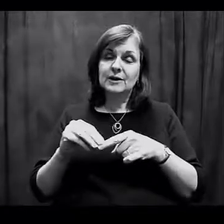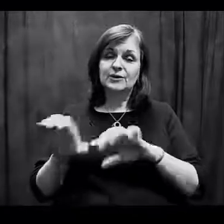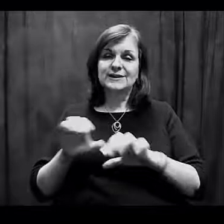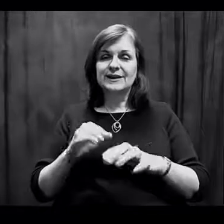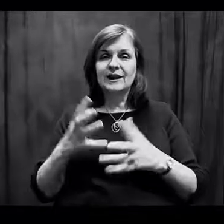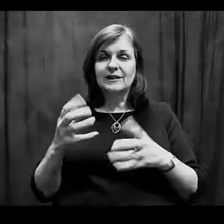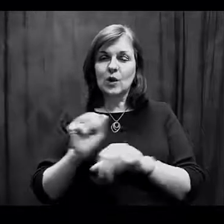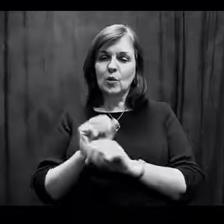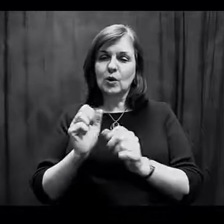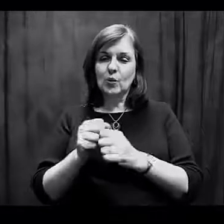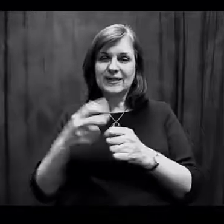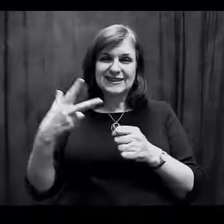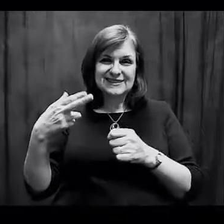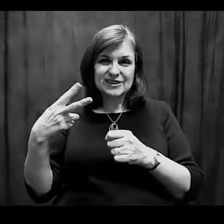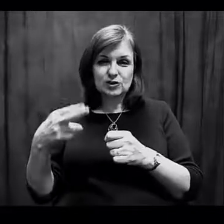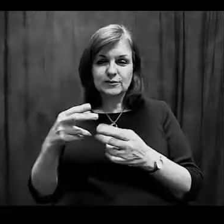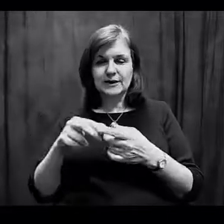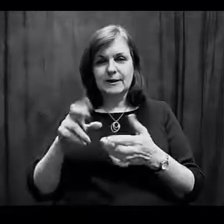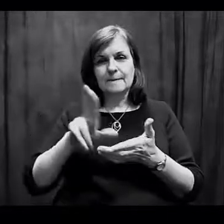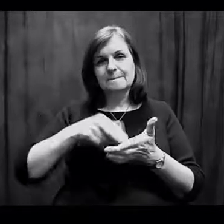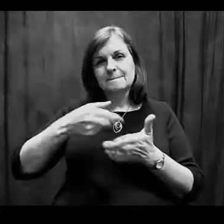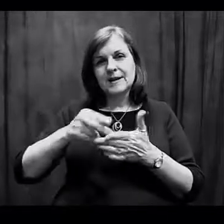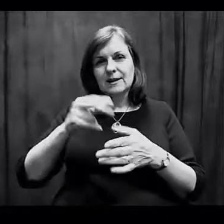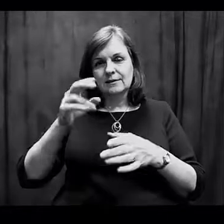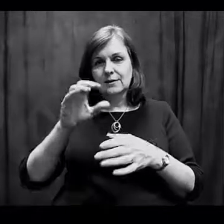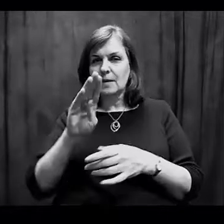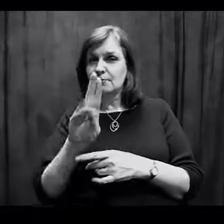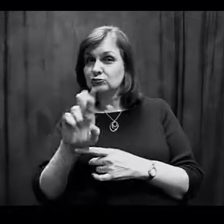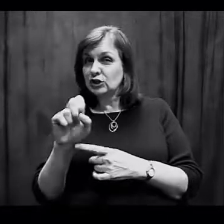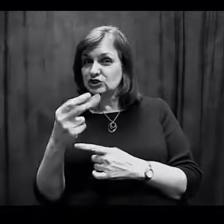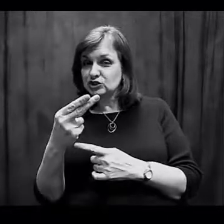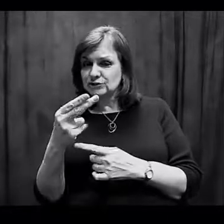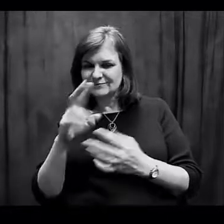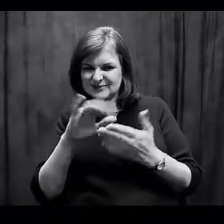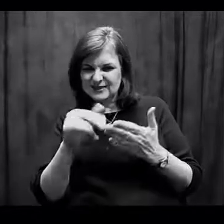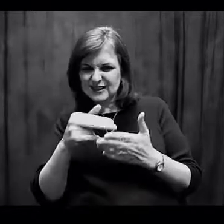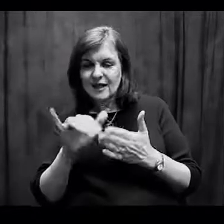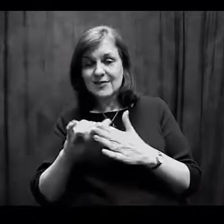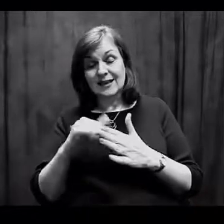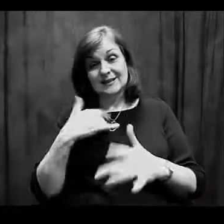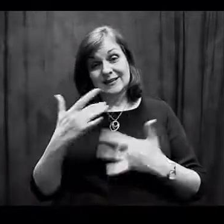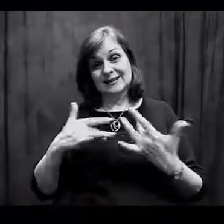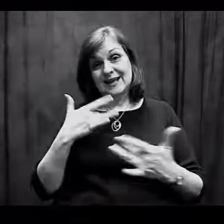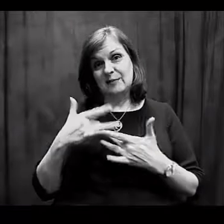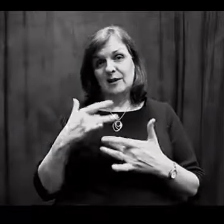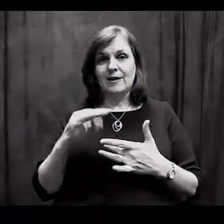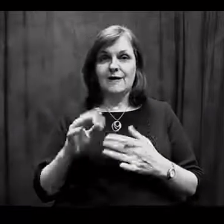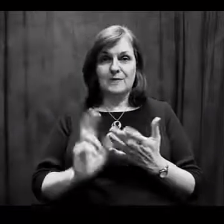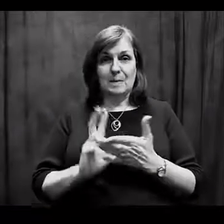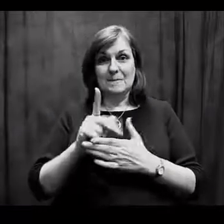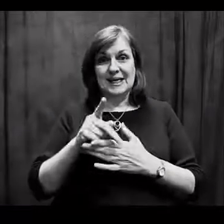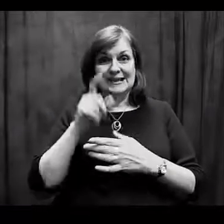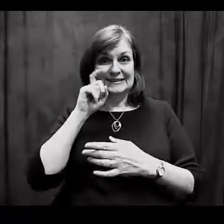so he did a lot of work with scissors and paintbrushes which doesn't sound very exciting but that is the extent of the excitement of